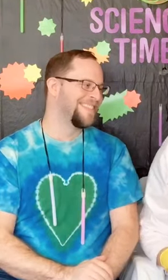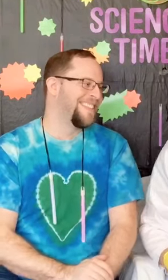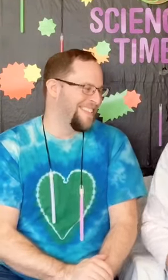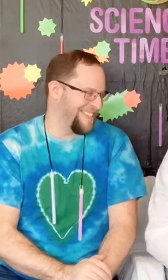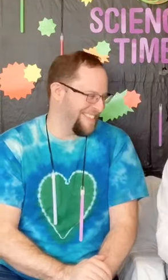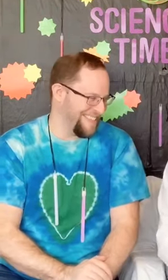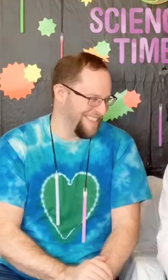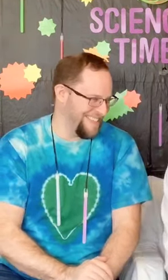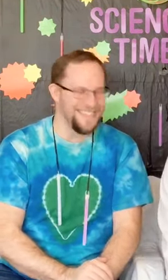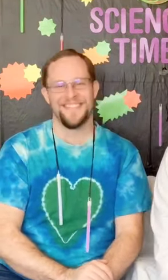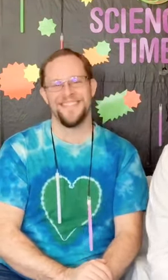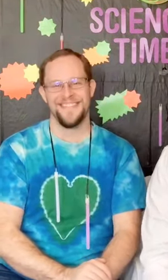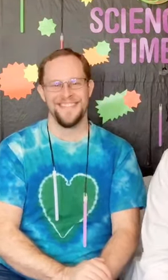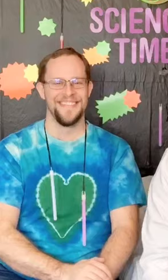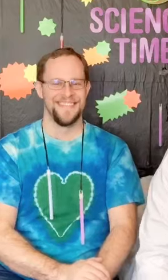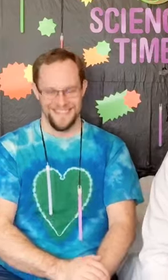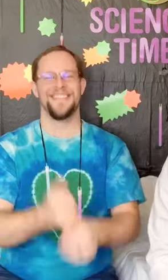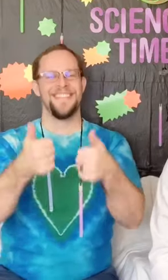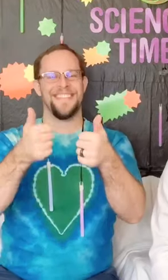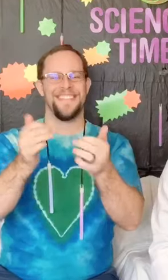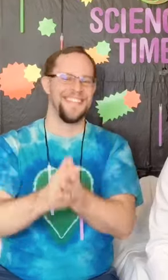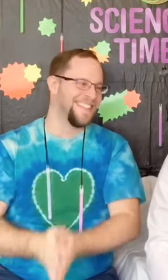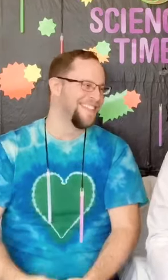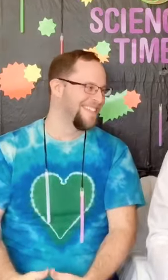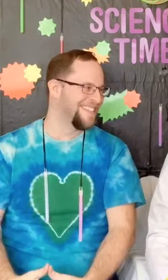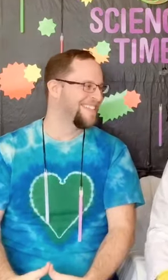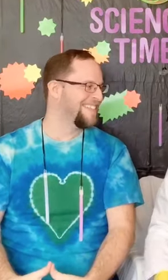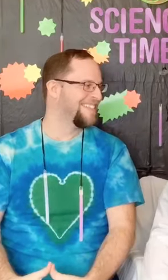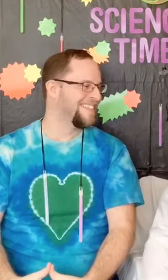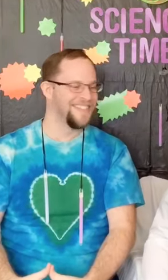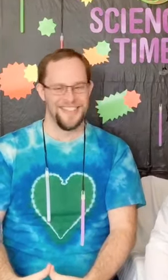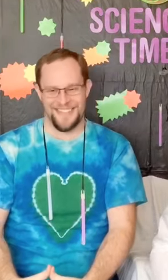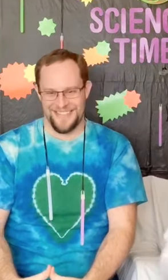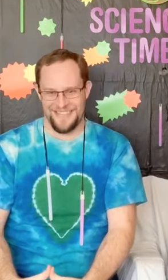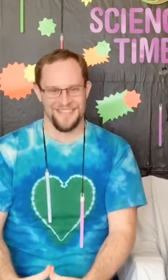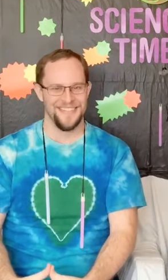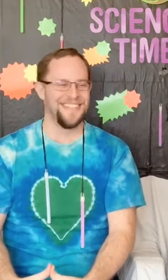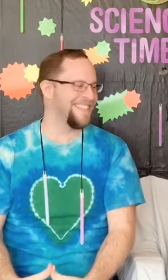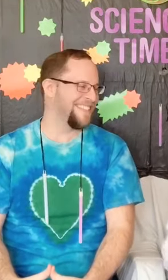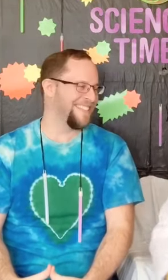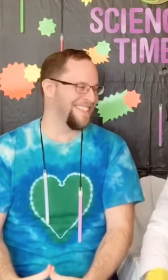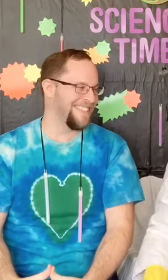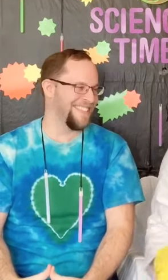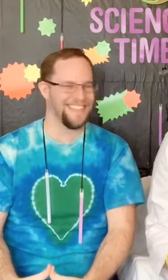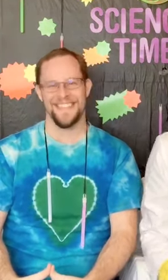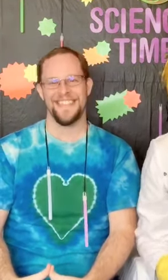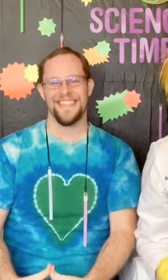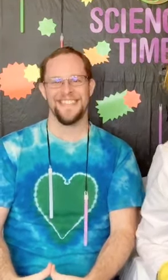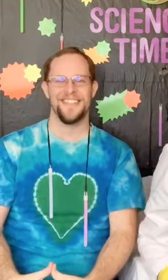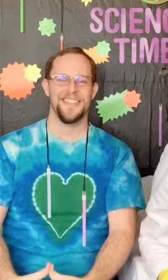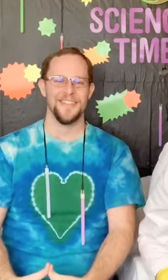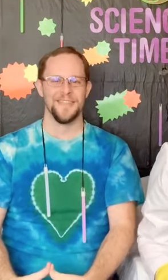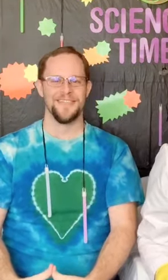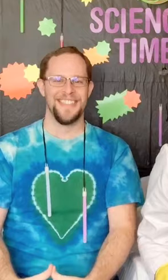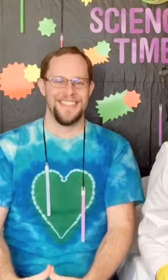Yes you, you, you're welcome Mr. Aaron. You're welcome. Okay. Um.